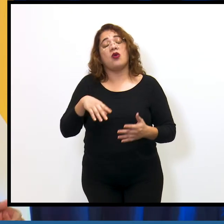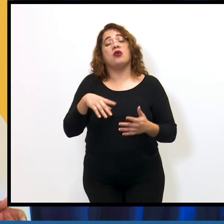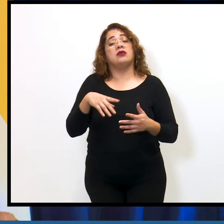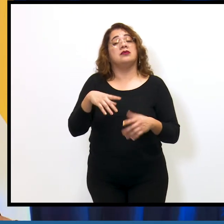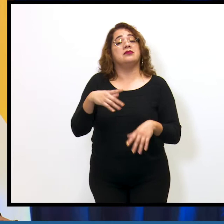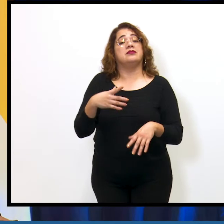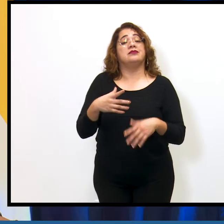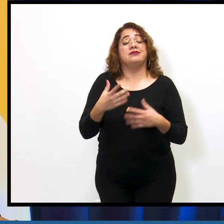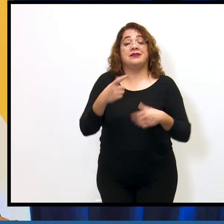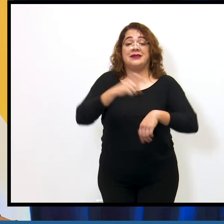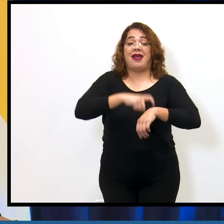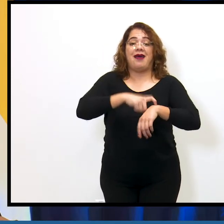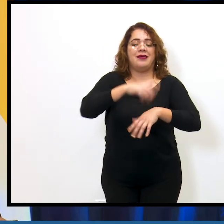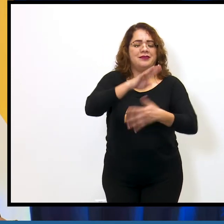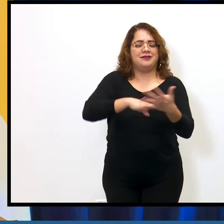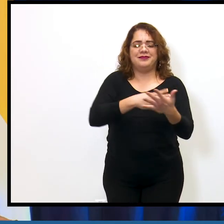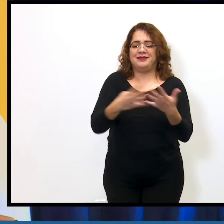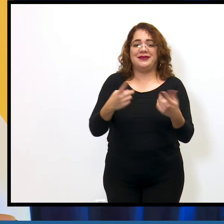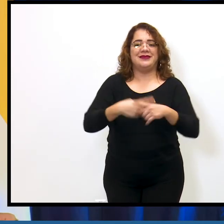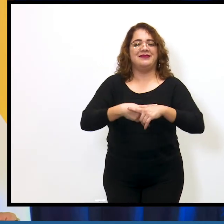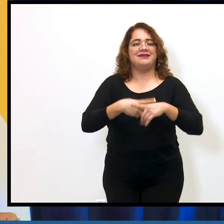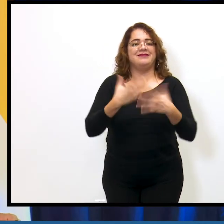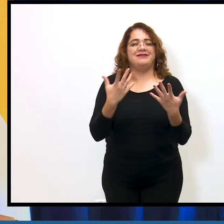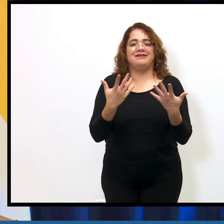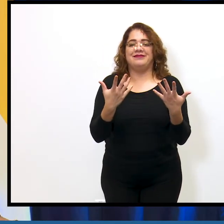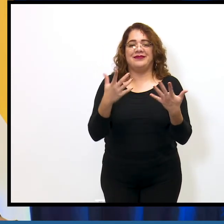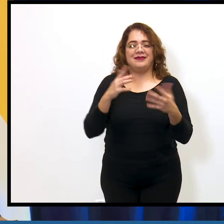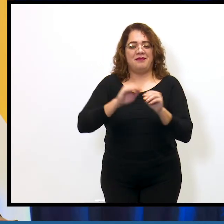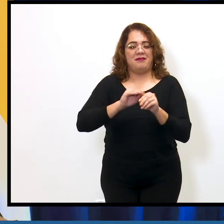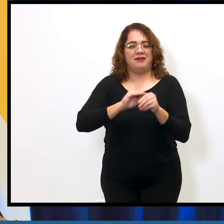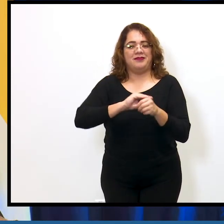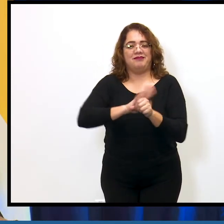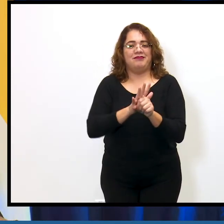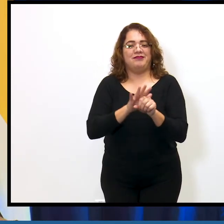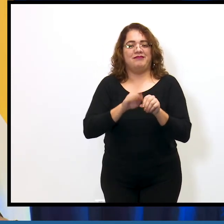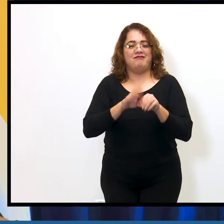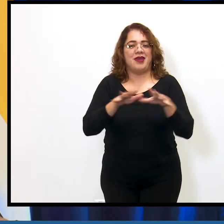soon. I keep hearing that we are close and it could be next week, it could be early next week